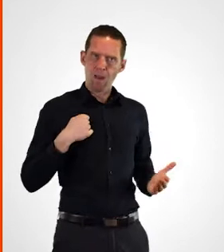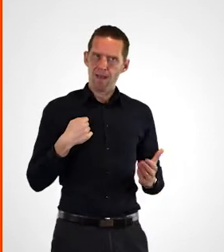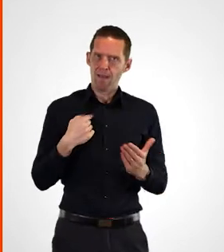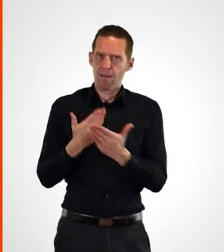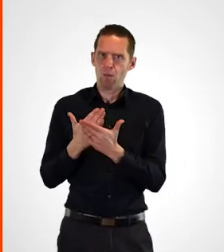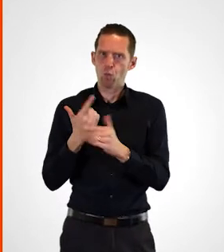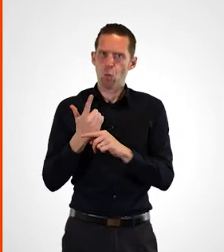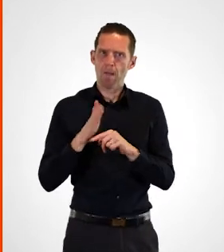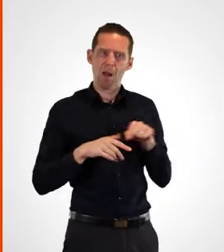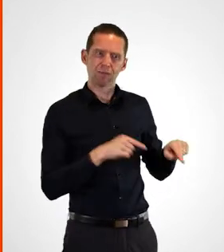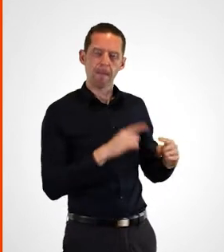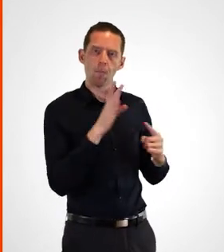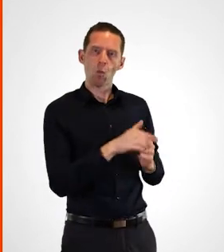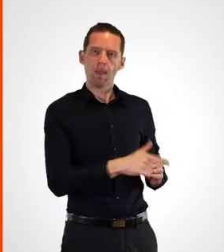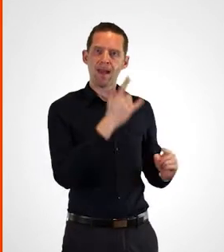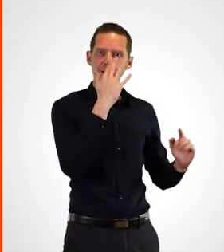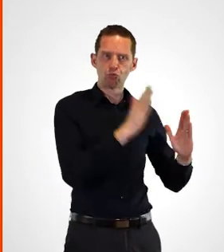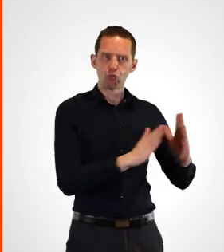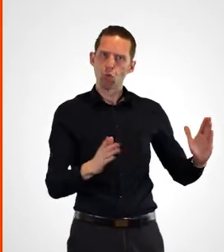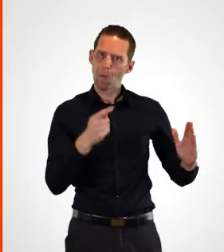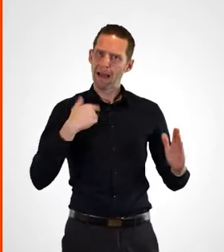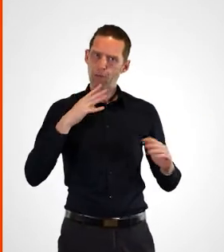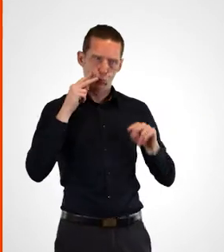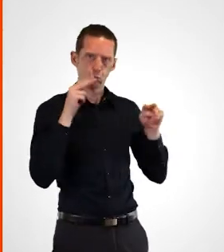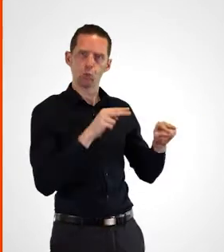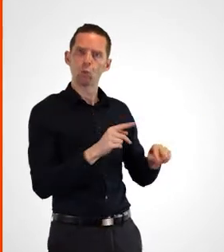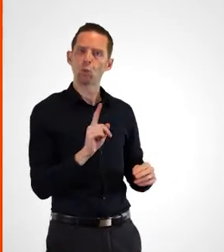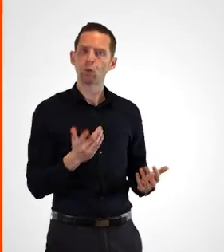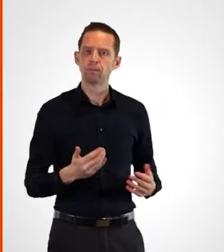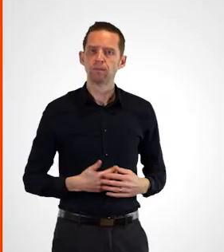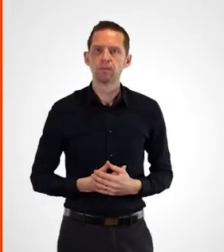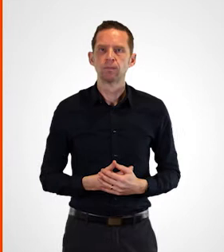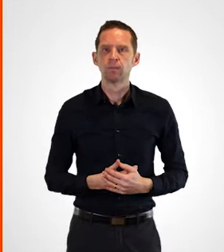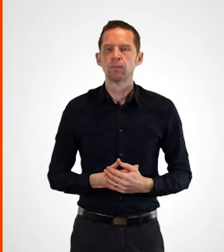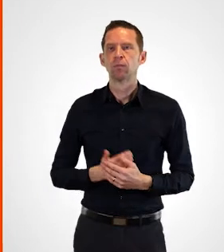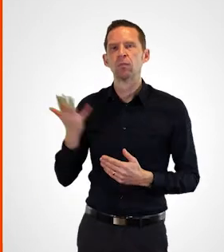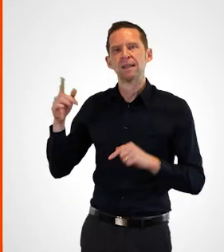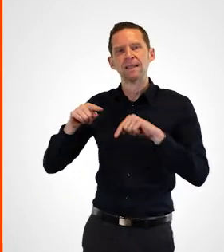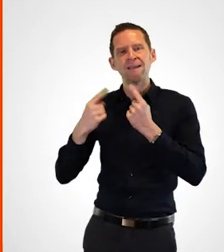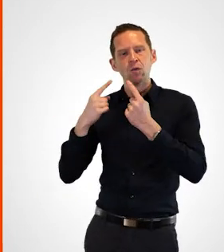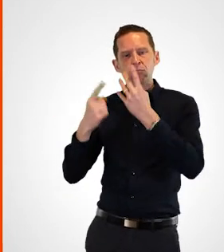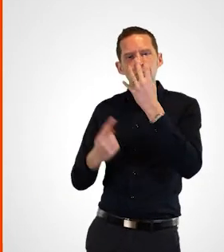that's so important during that period that we need to attend to. So various sources of information come into play